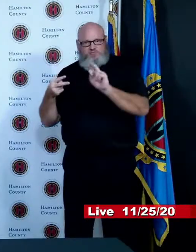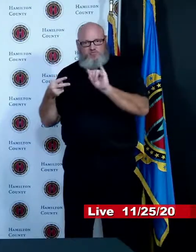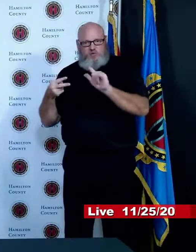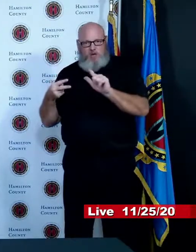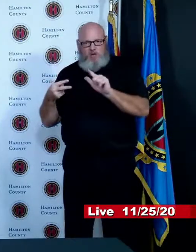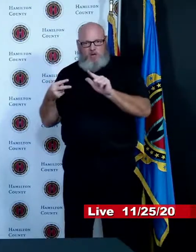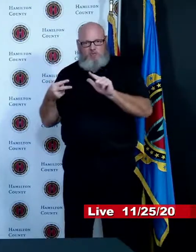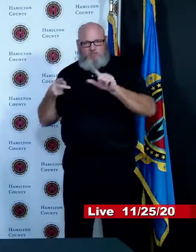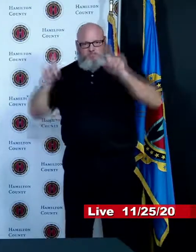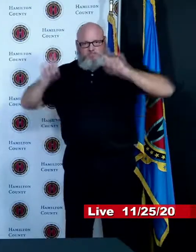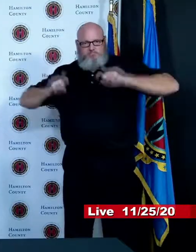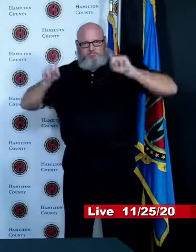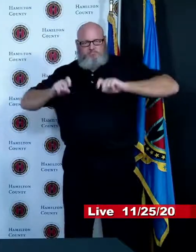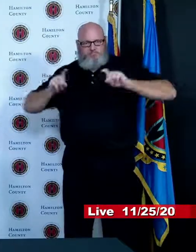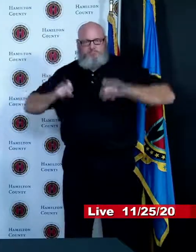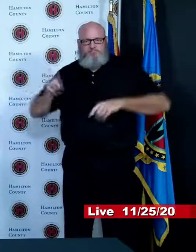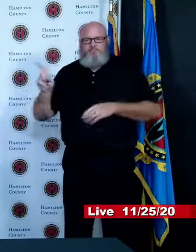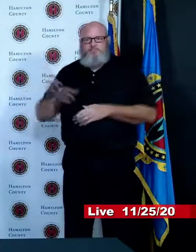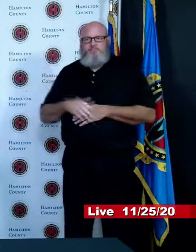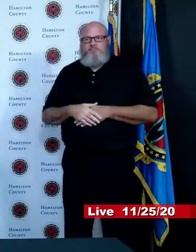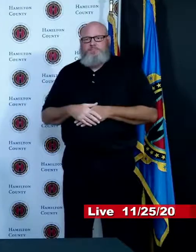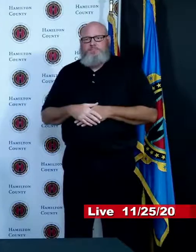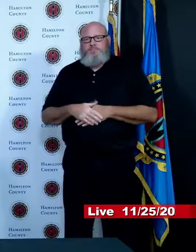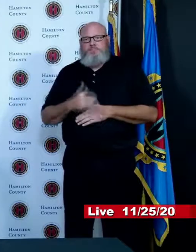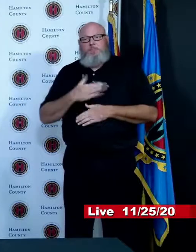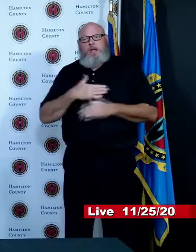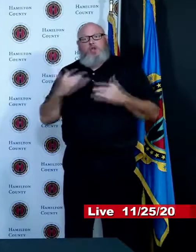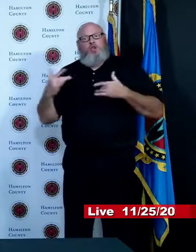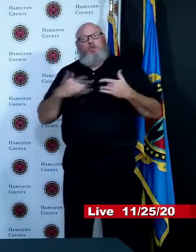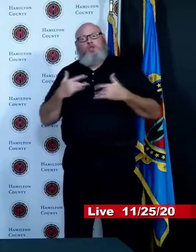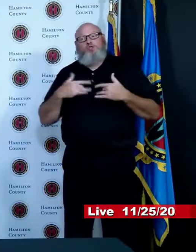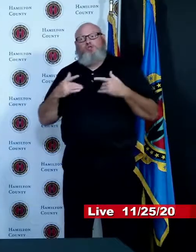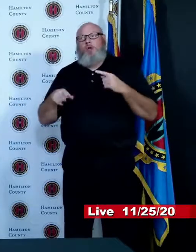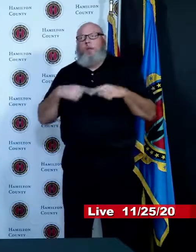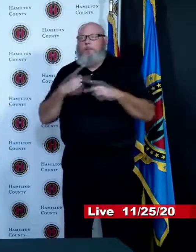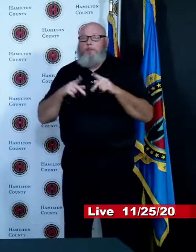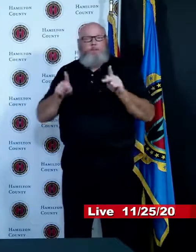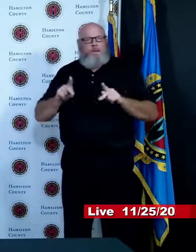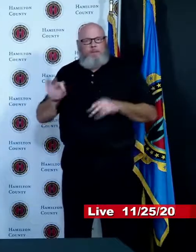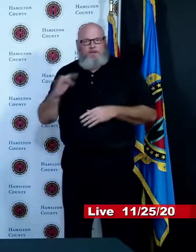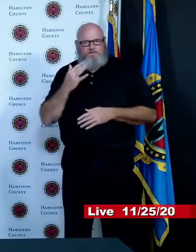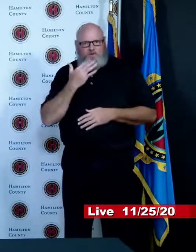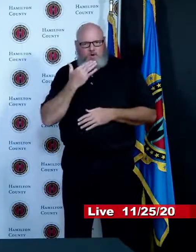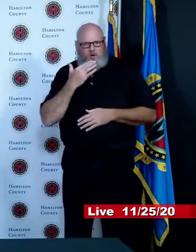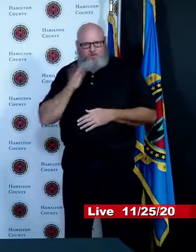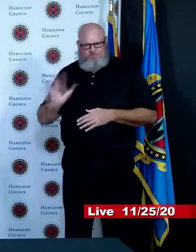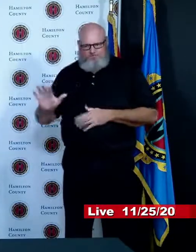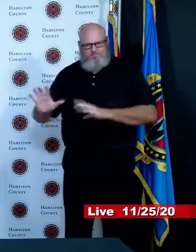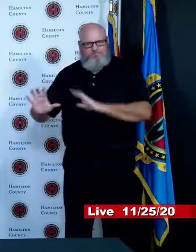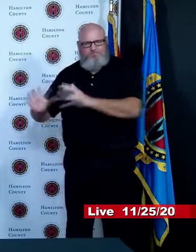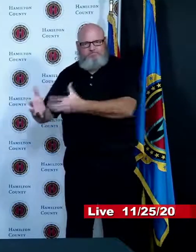you know worrying about the vaccine and the validity of it they have good reason to worry